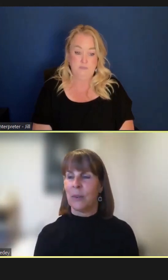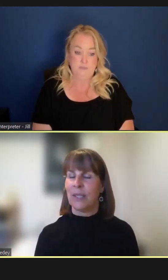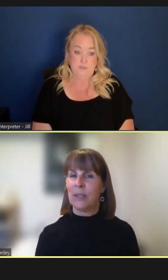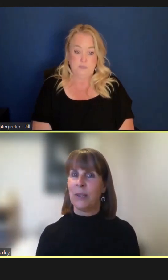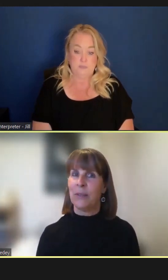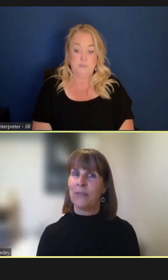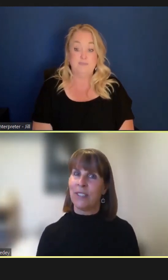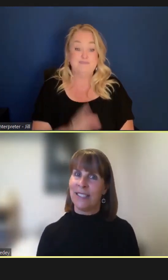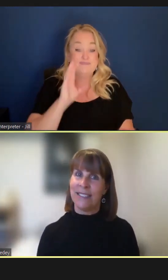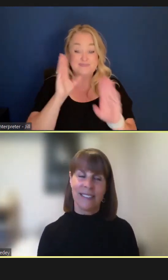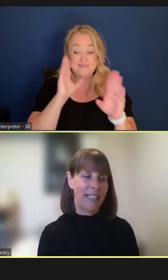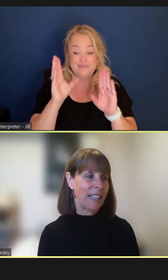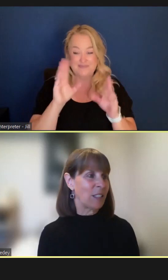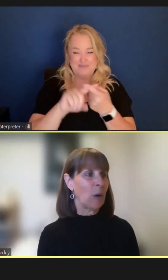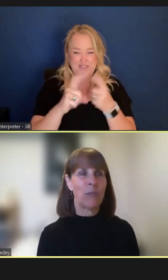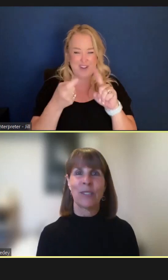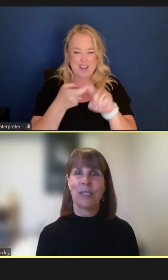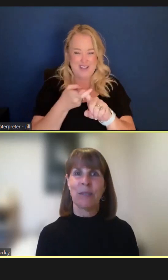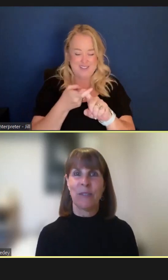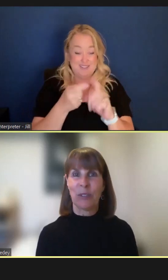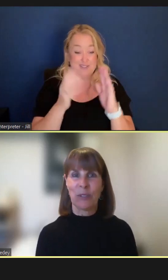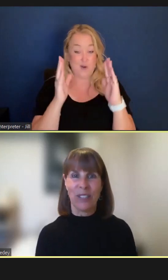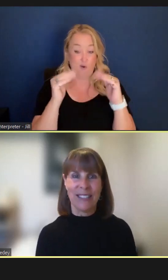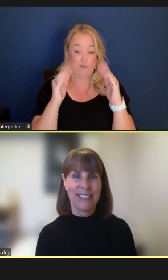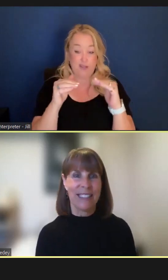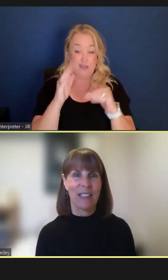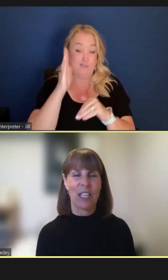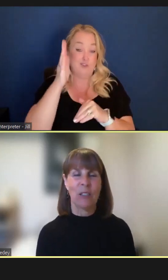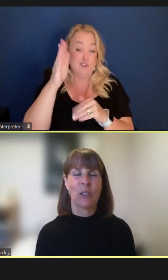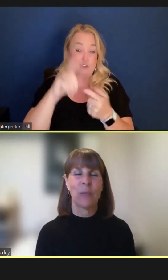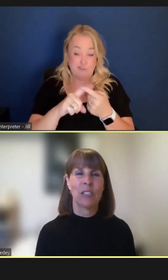Well hello friends and hopefully future friends and thank you so much for